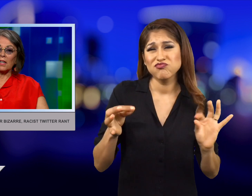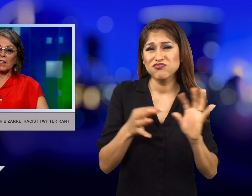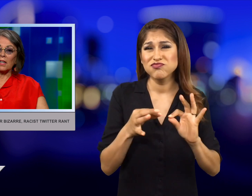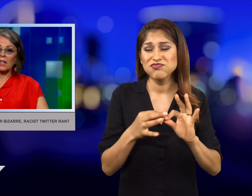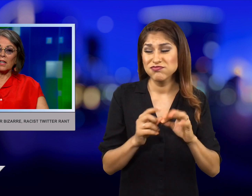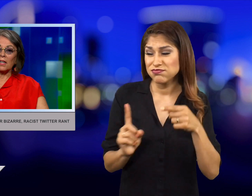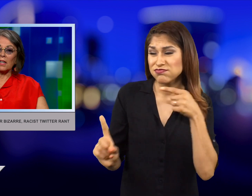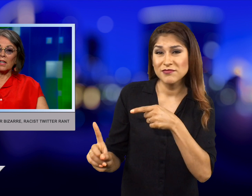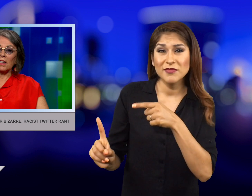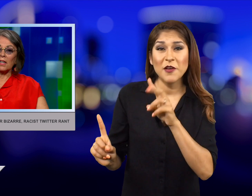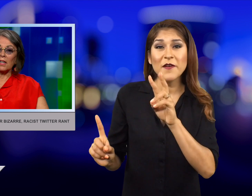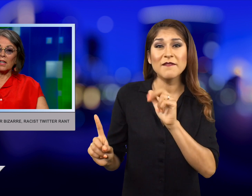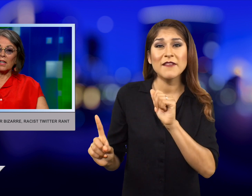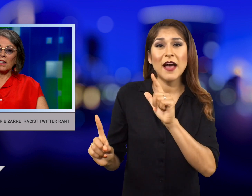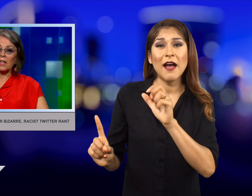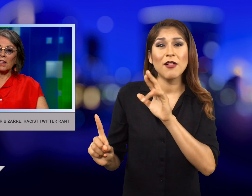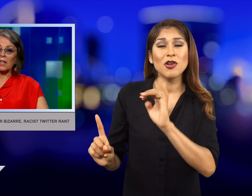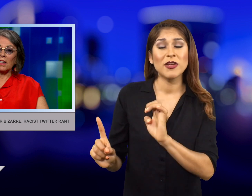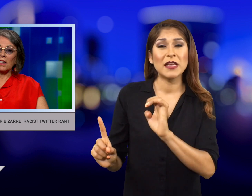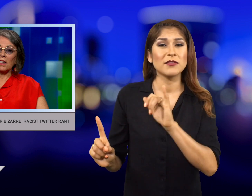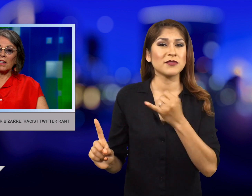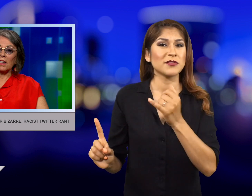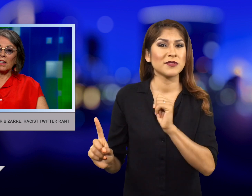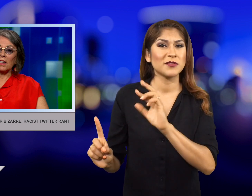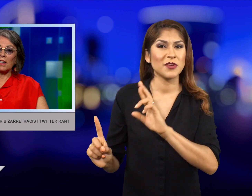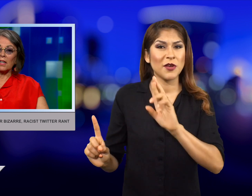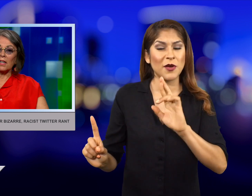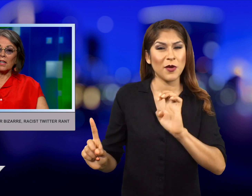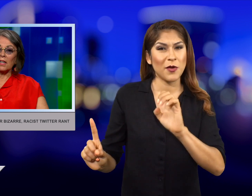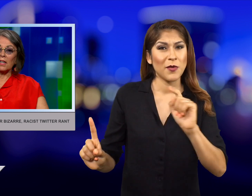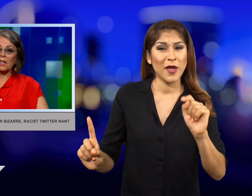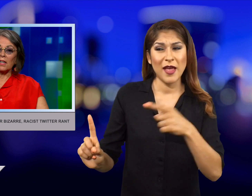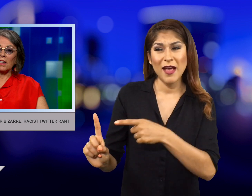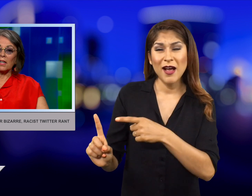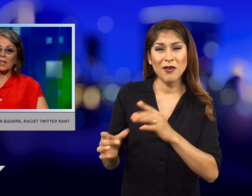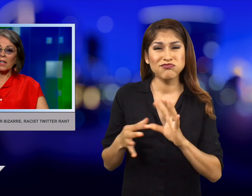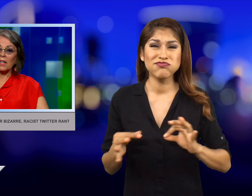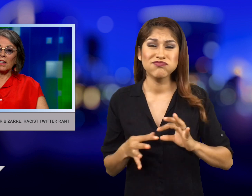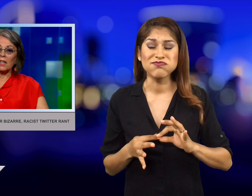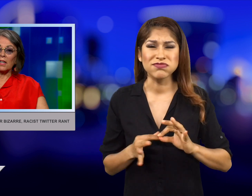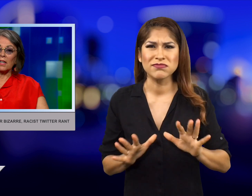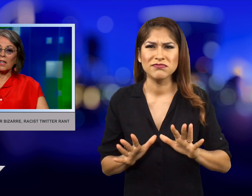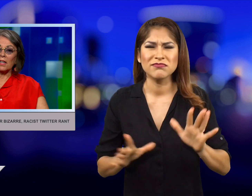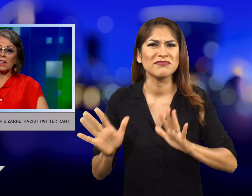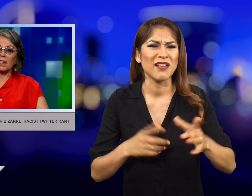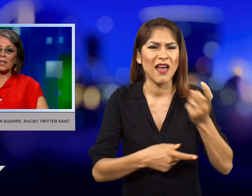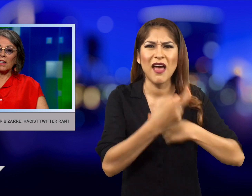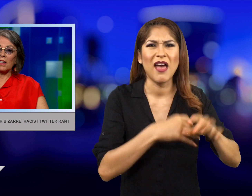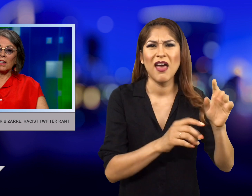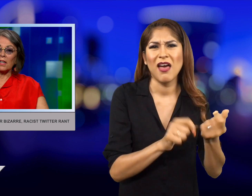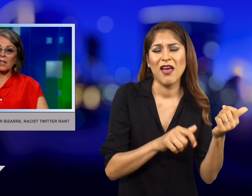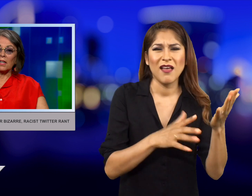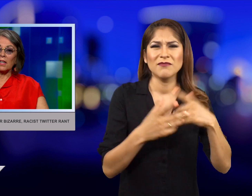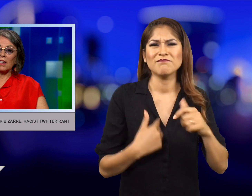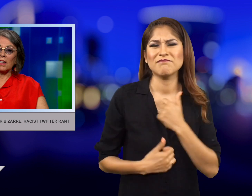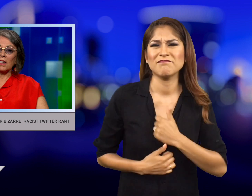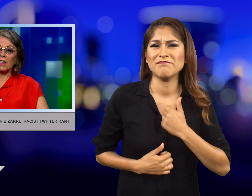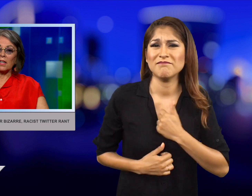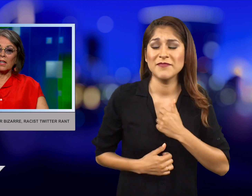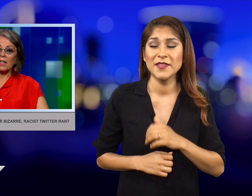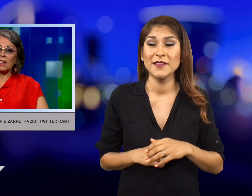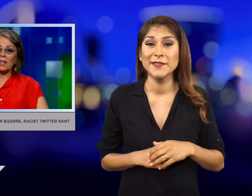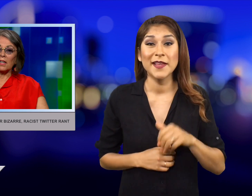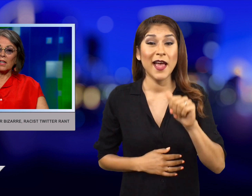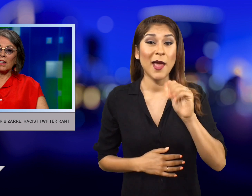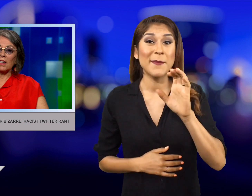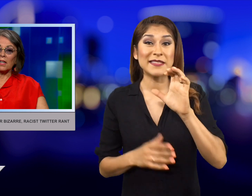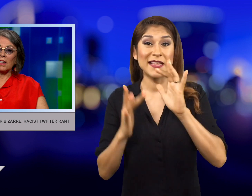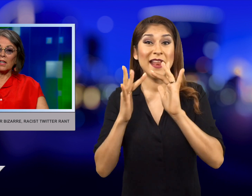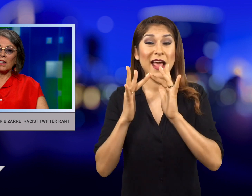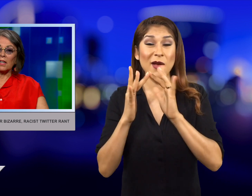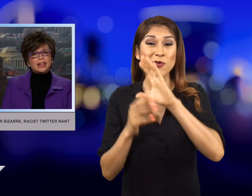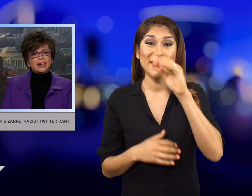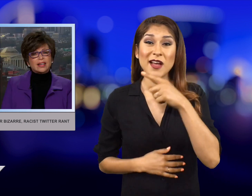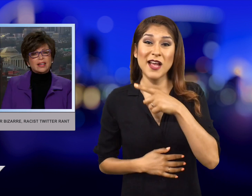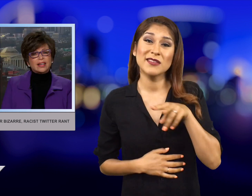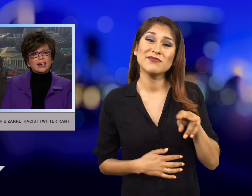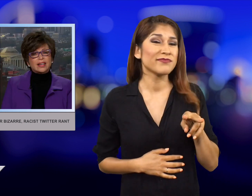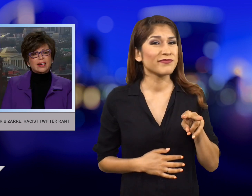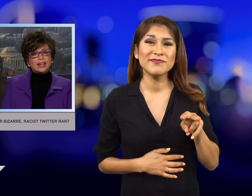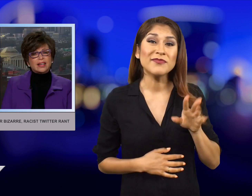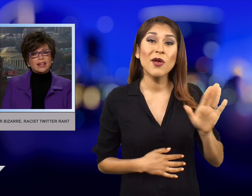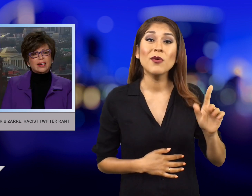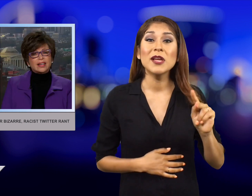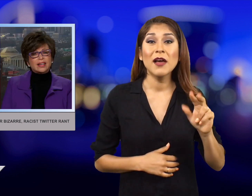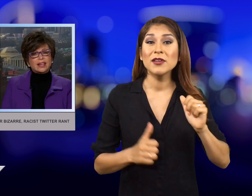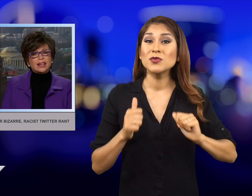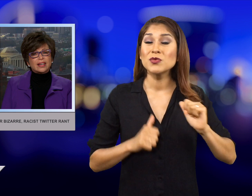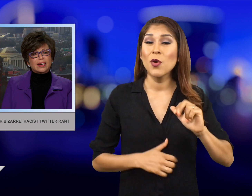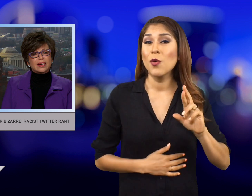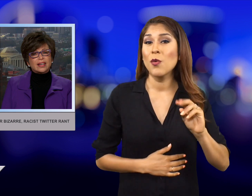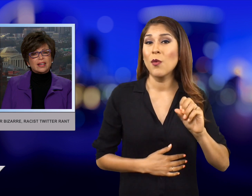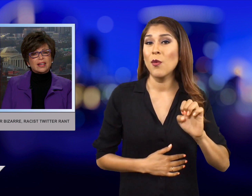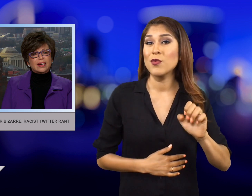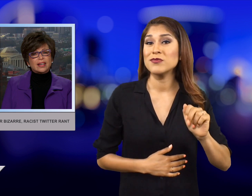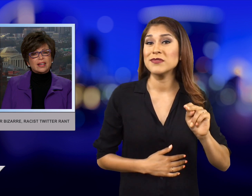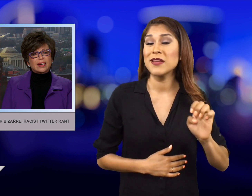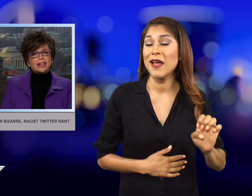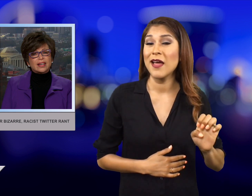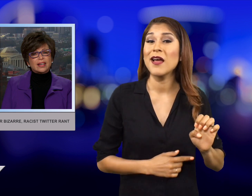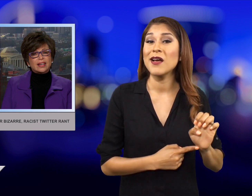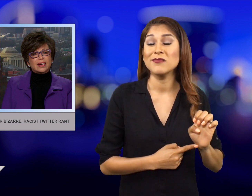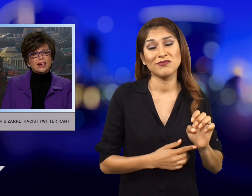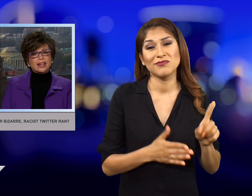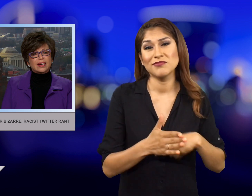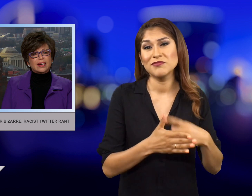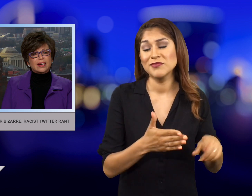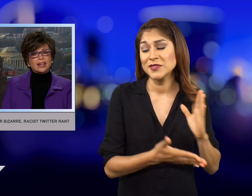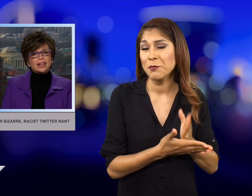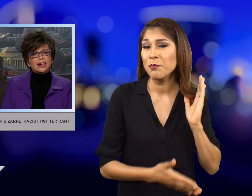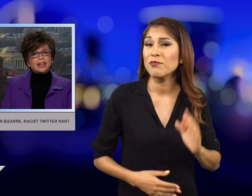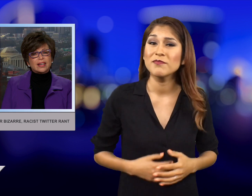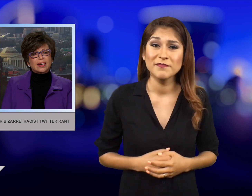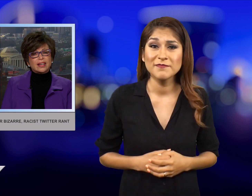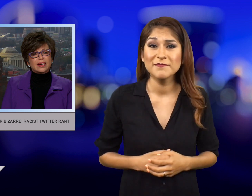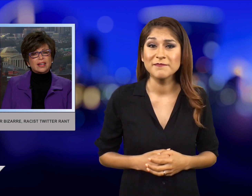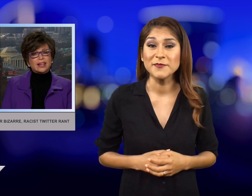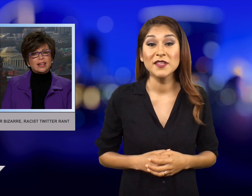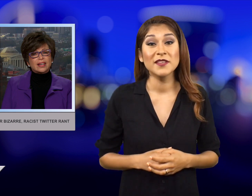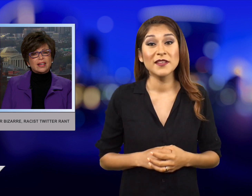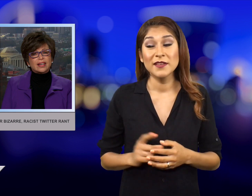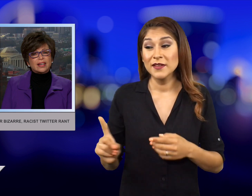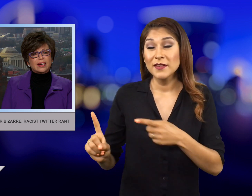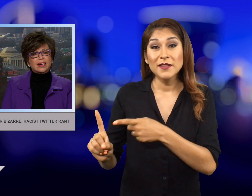sent out a bizarre, racist twitter rant against Valerie Jarrett.